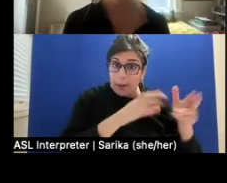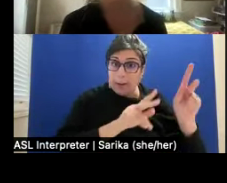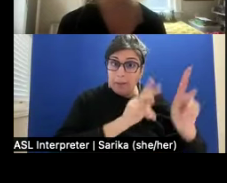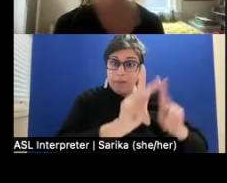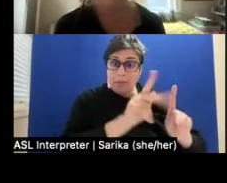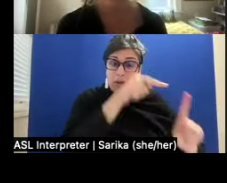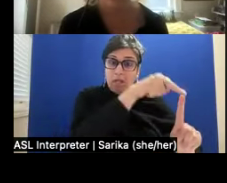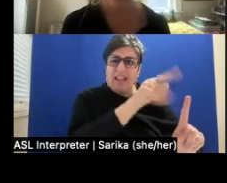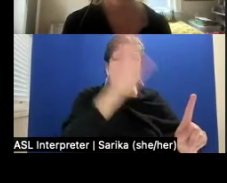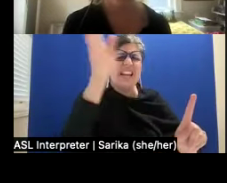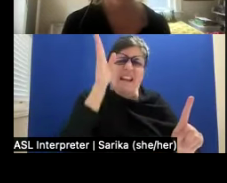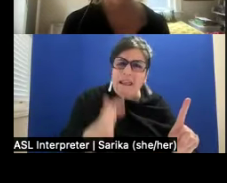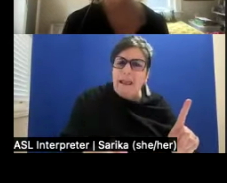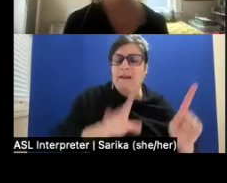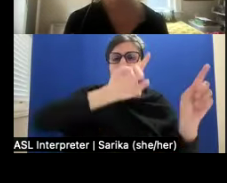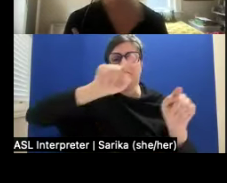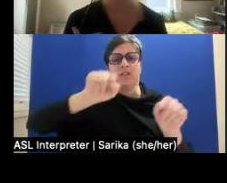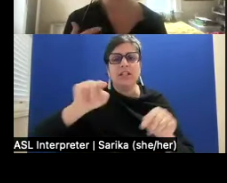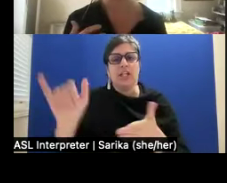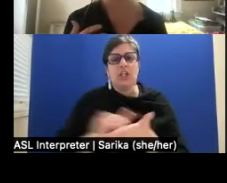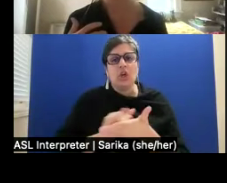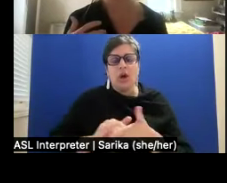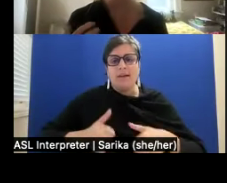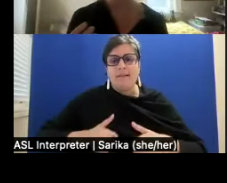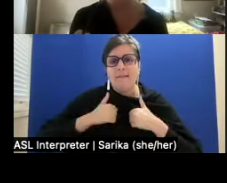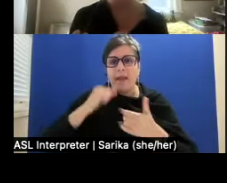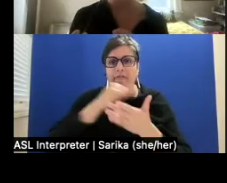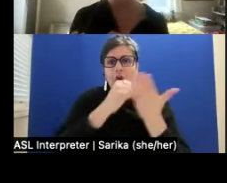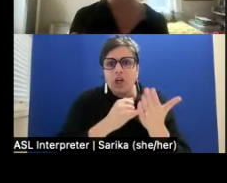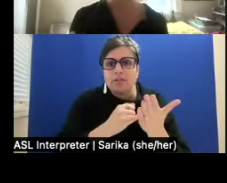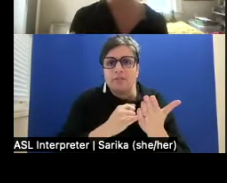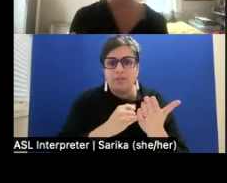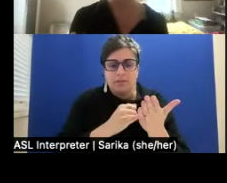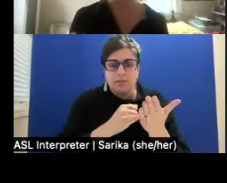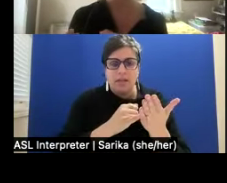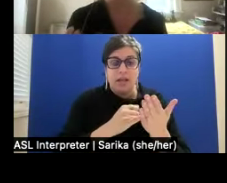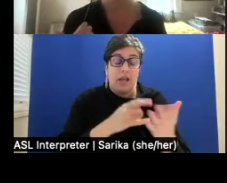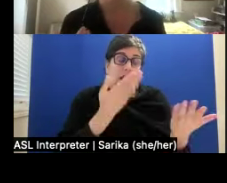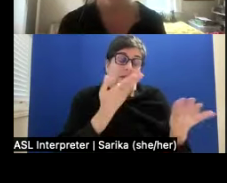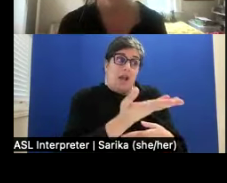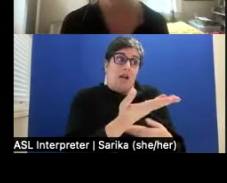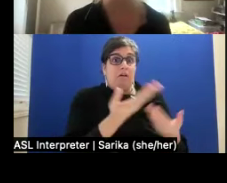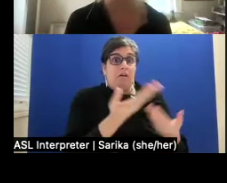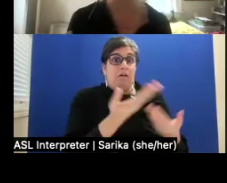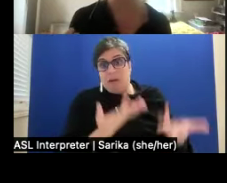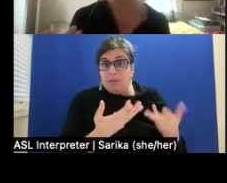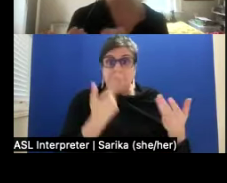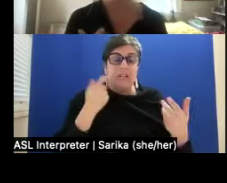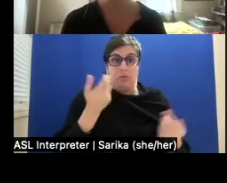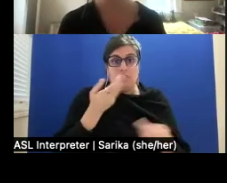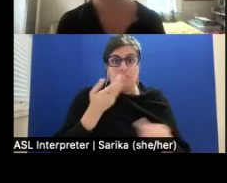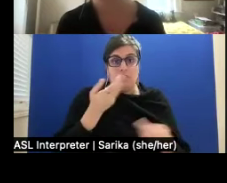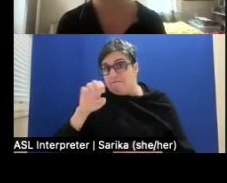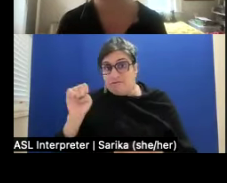that had never attended New York Life Arts and who were potentially there because there was free food and the show was for free.